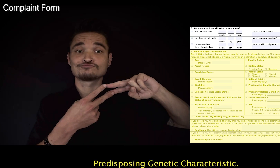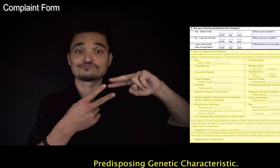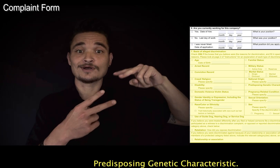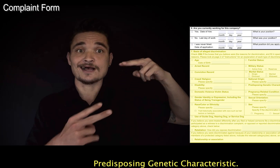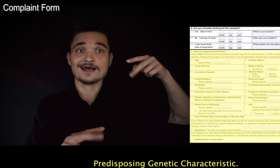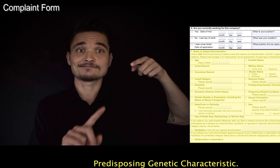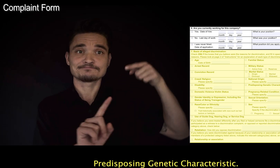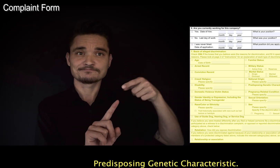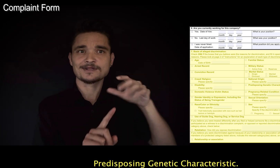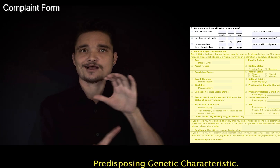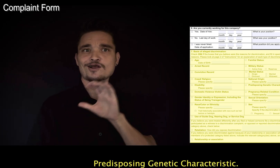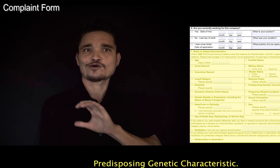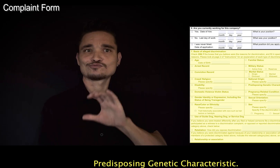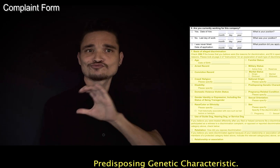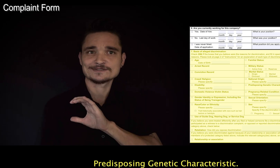Predisposing Genetic Characteristic.